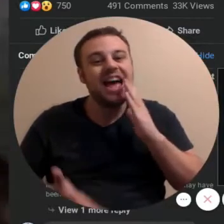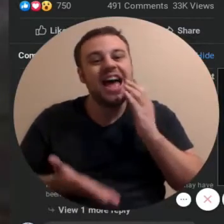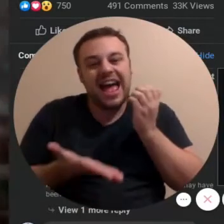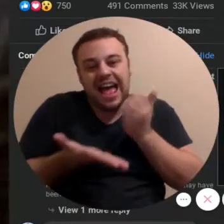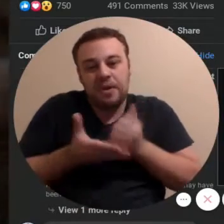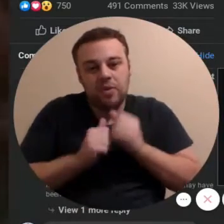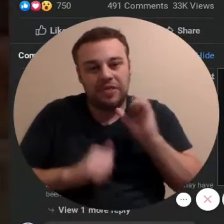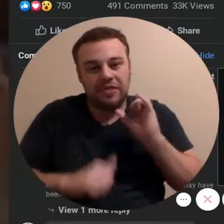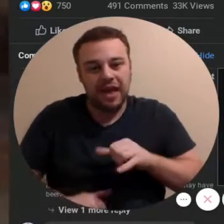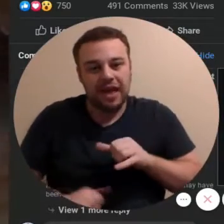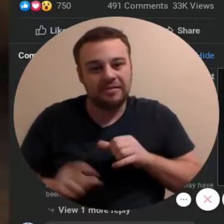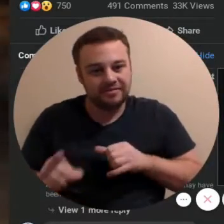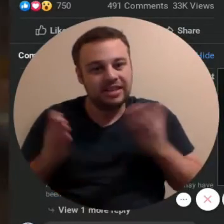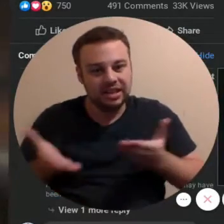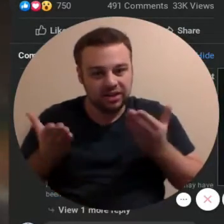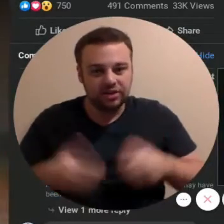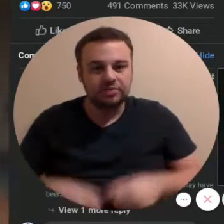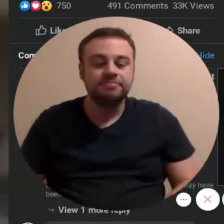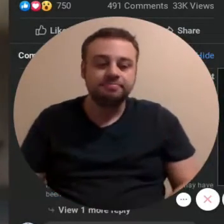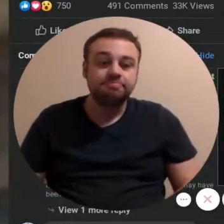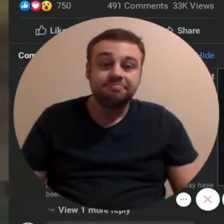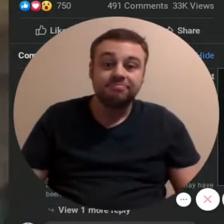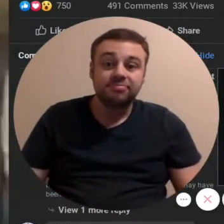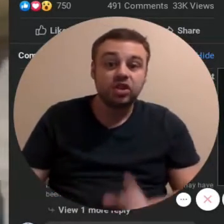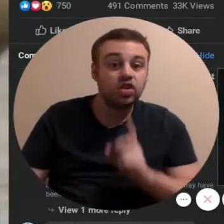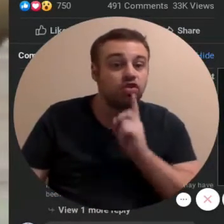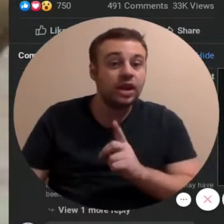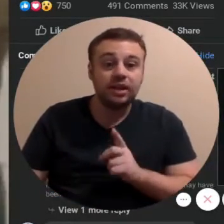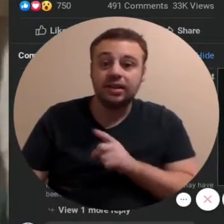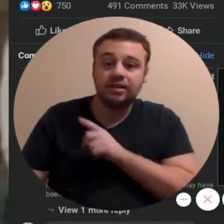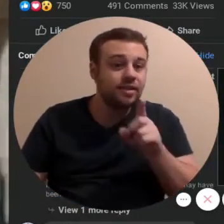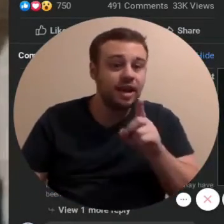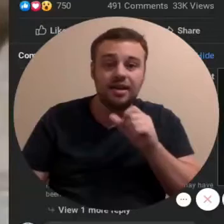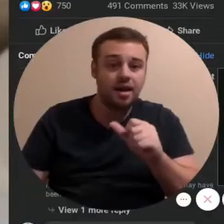Julie: And they do not smell. They're one animal that don't have a smell and